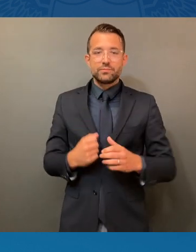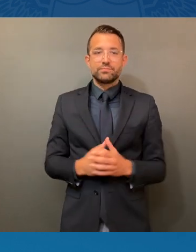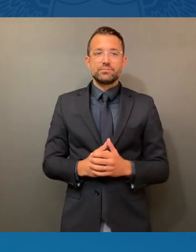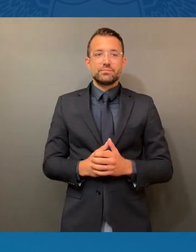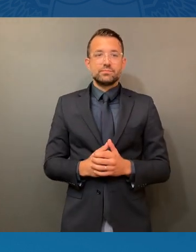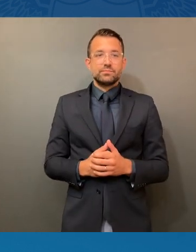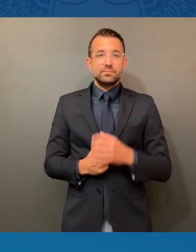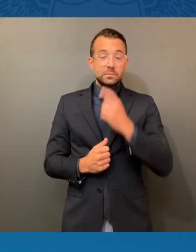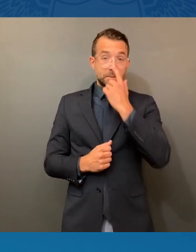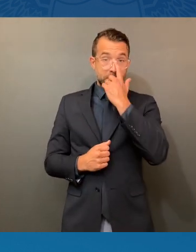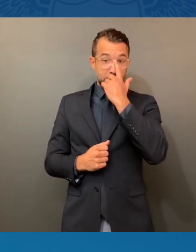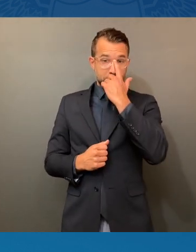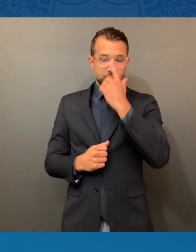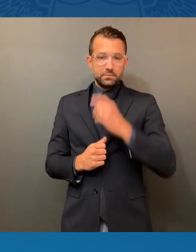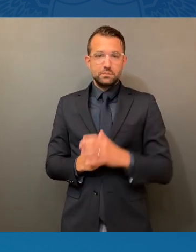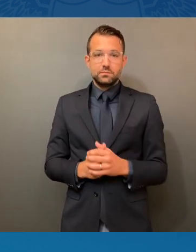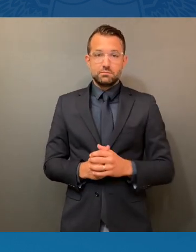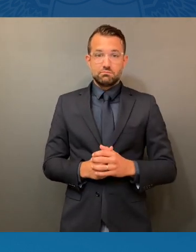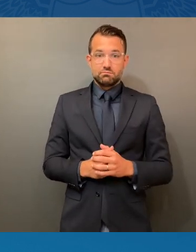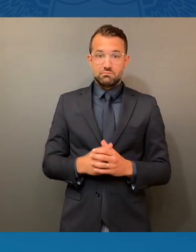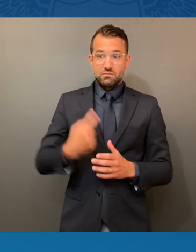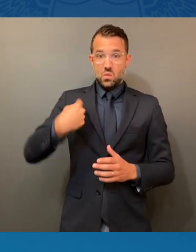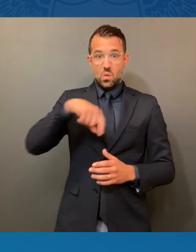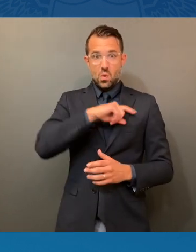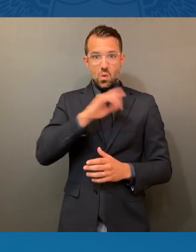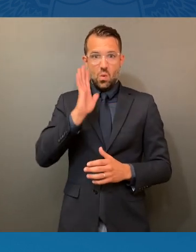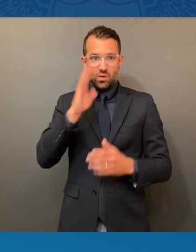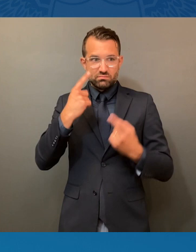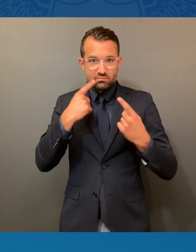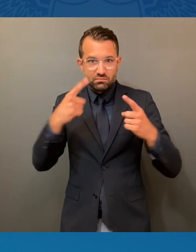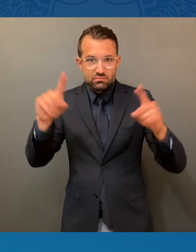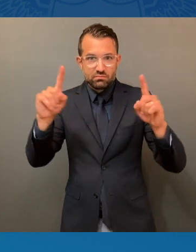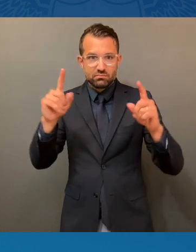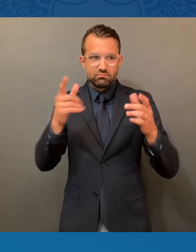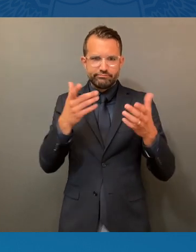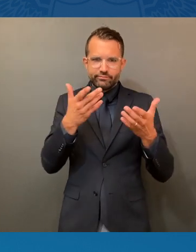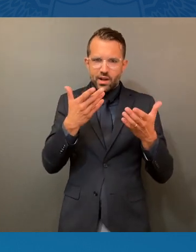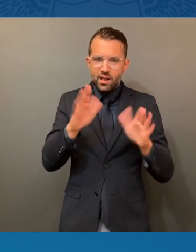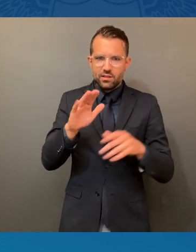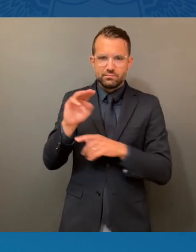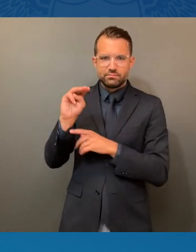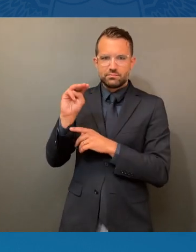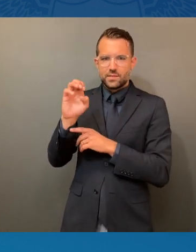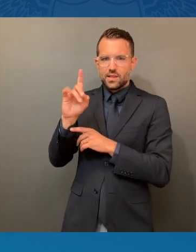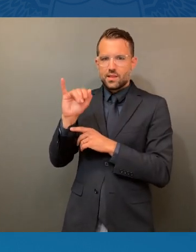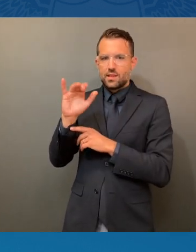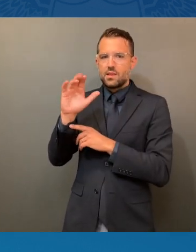And we will finally allow Medicare to negotiate the price of prescription drugs --